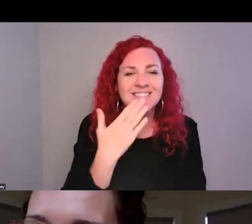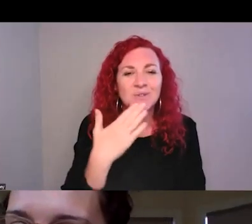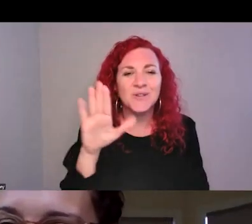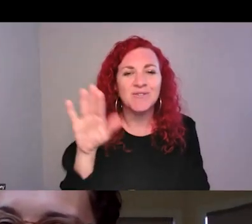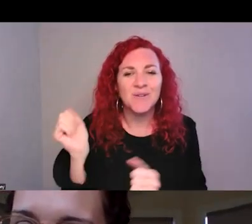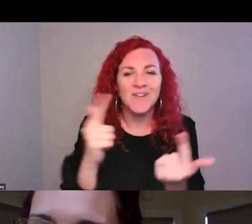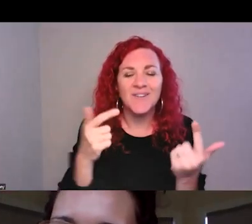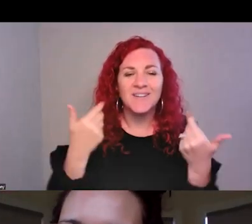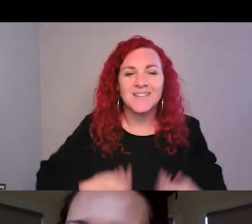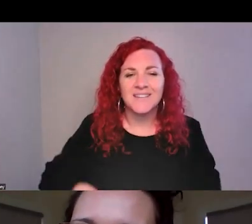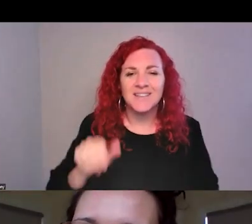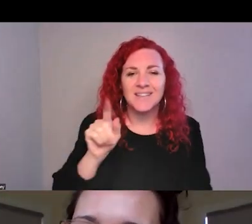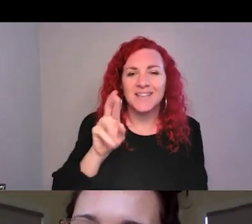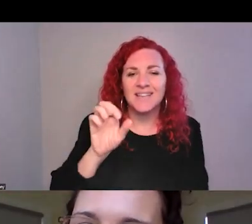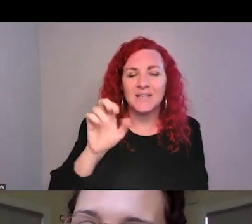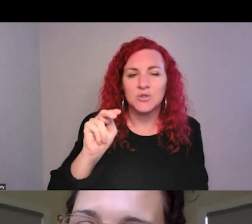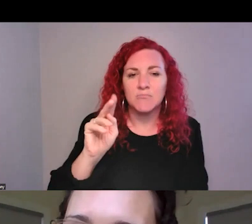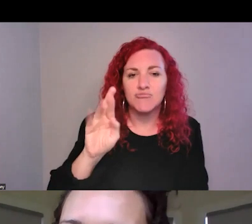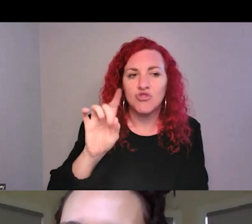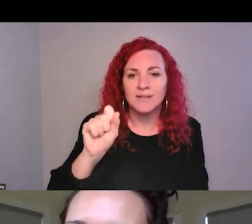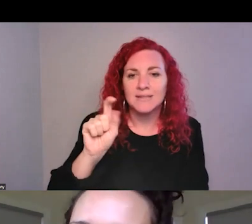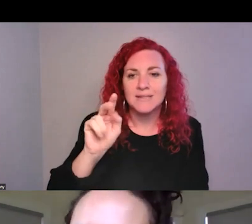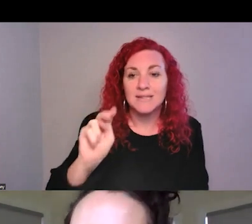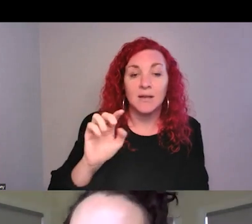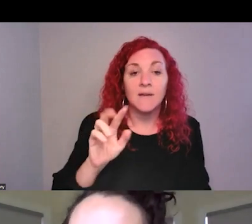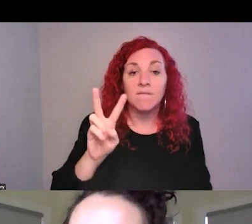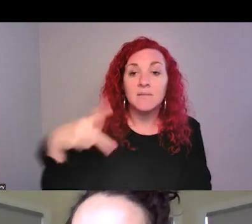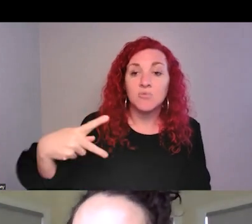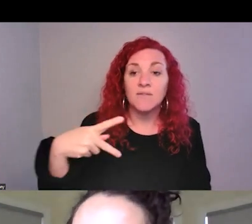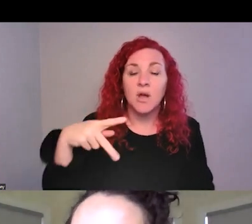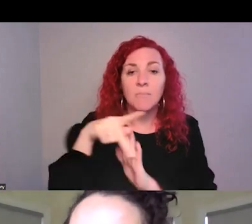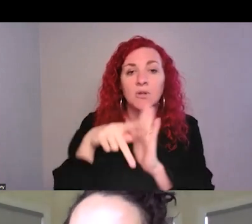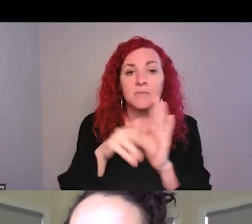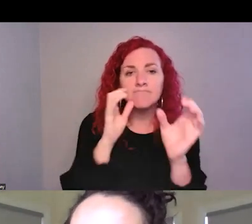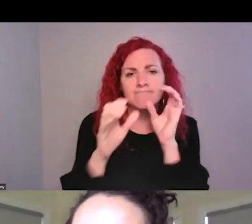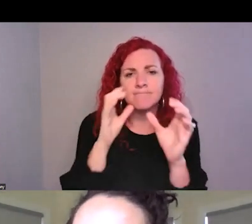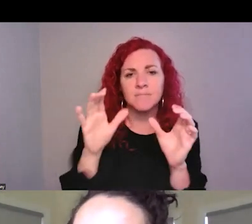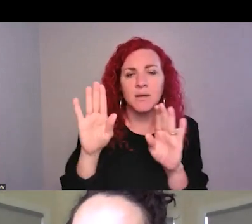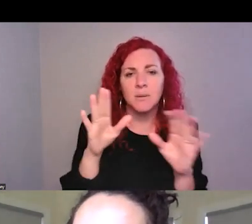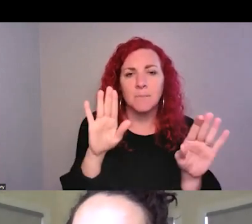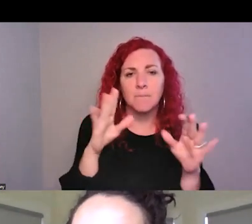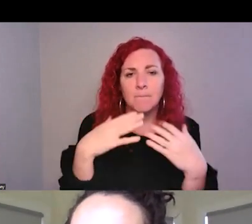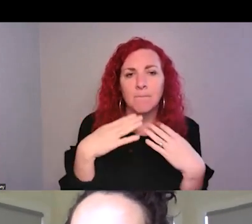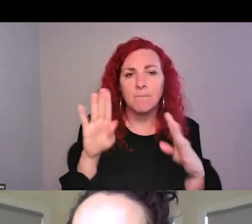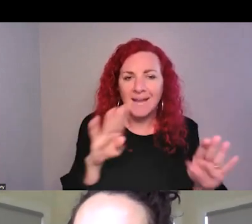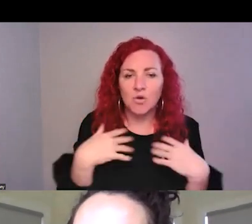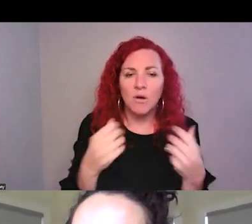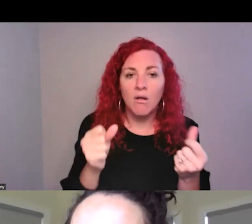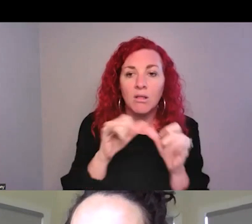I AM THE VICE PRESIDENT AT BEHAVIORAL HEALTH BALTIMORE. : I AM SHAUNA.